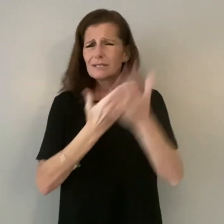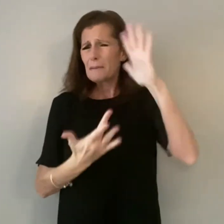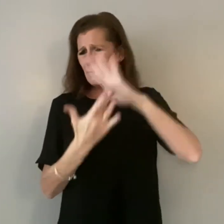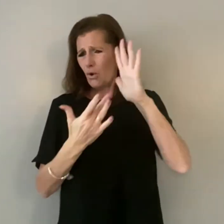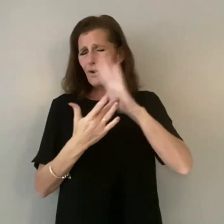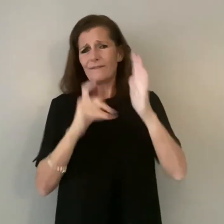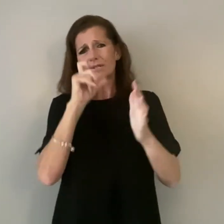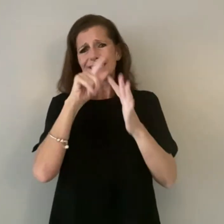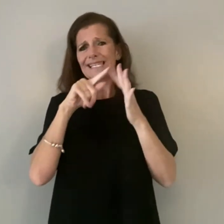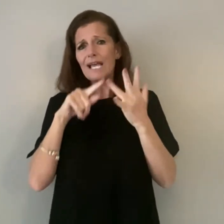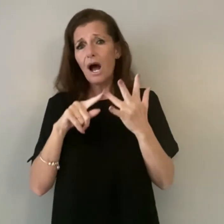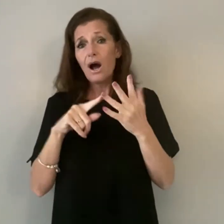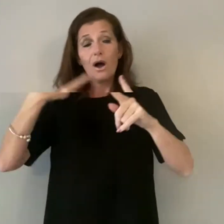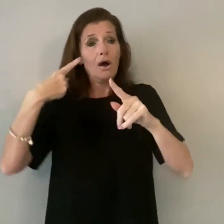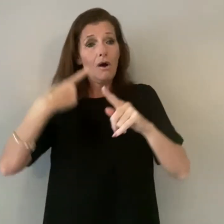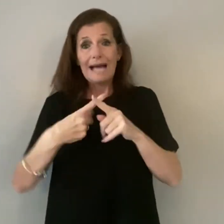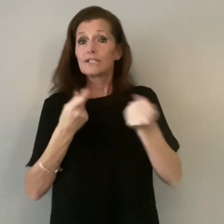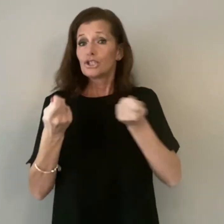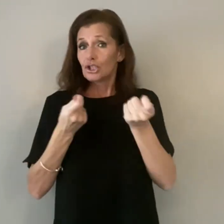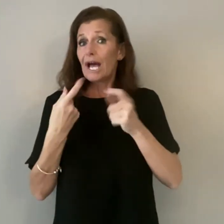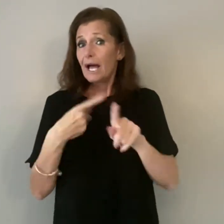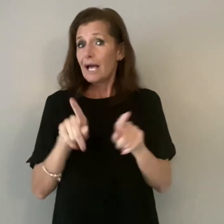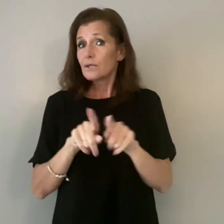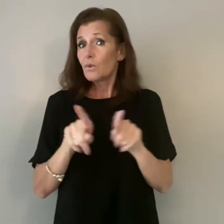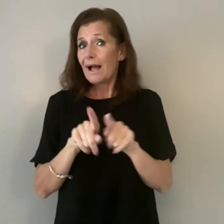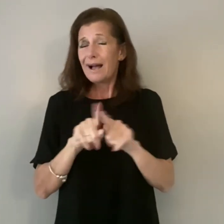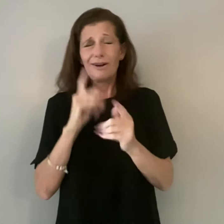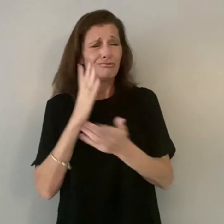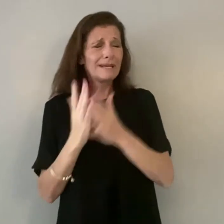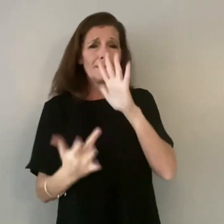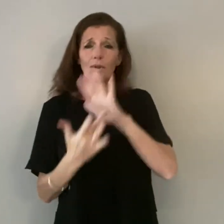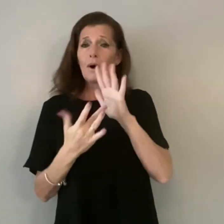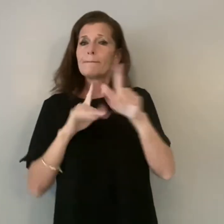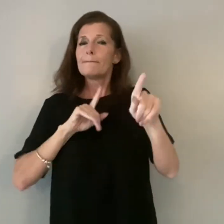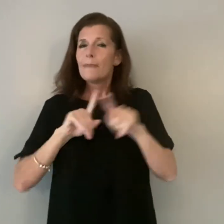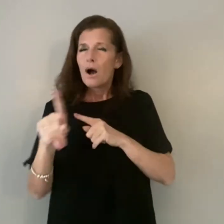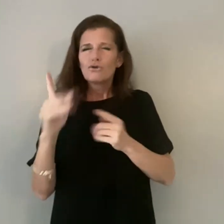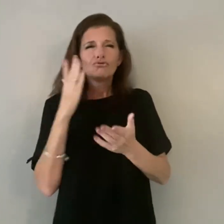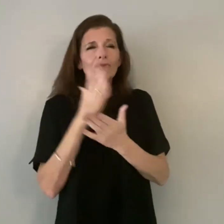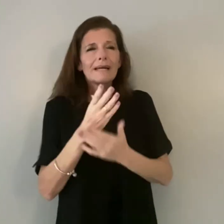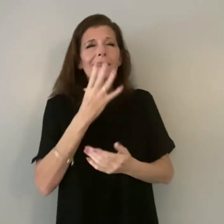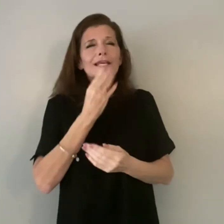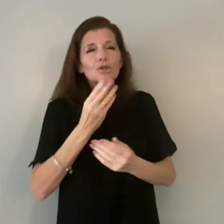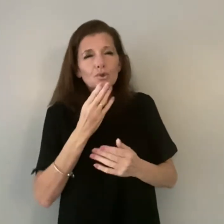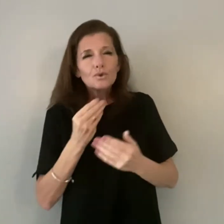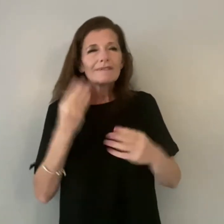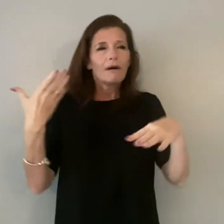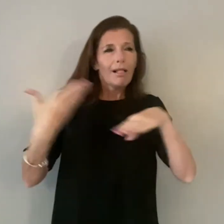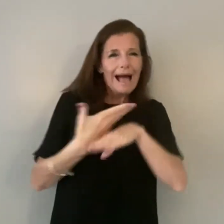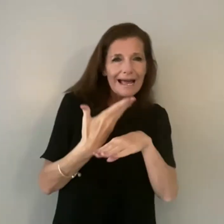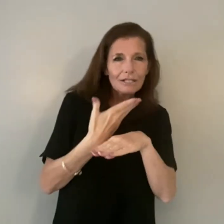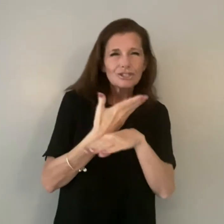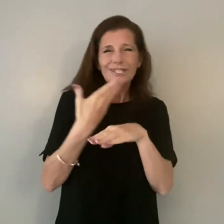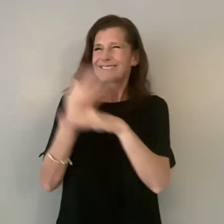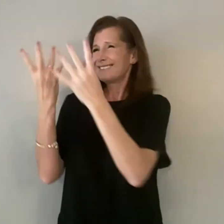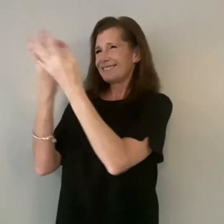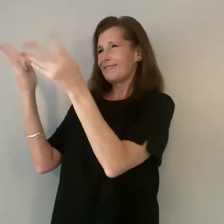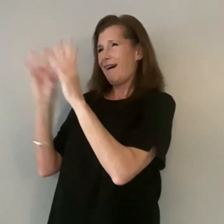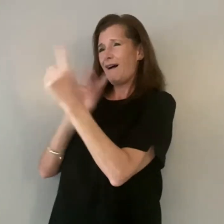not just for the chief executive or the CEO, but also for the chair. And actually you get most of the really useful movement and action taken away from the board meeting